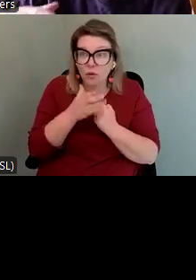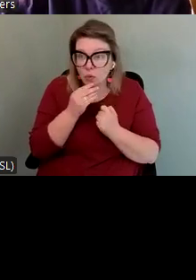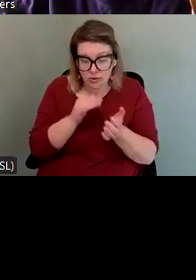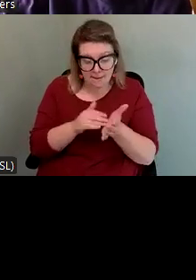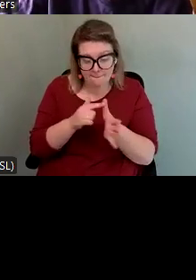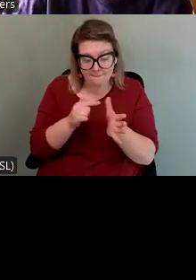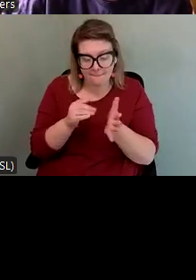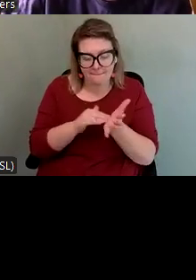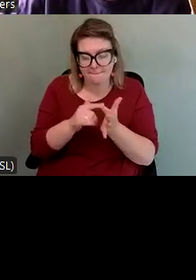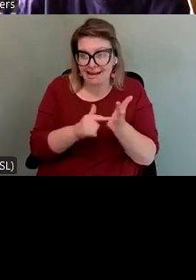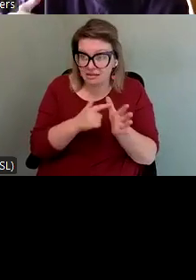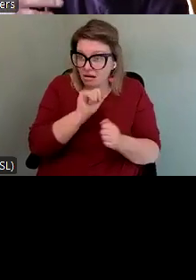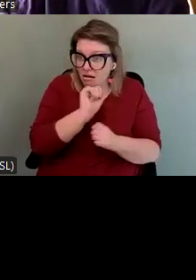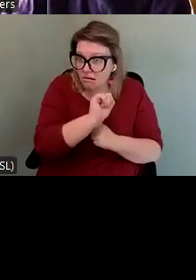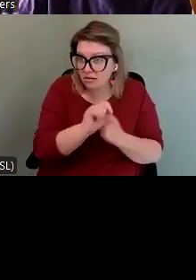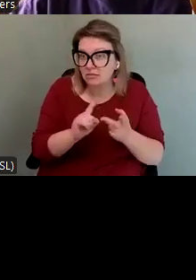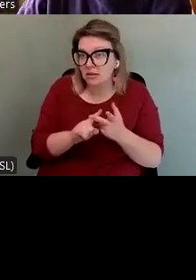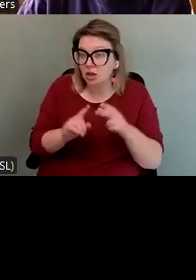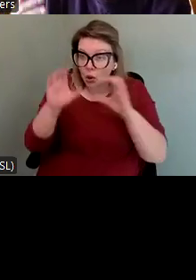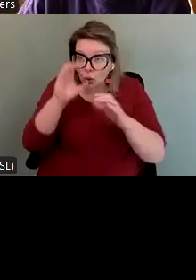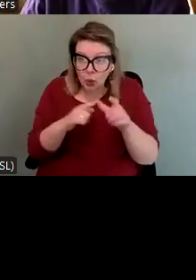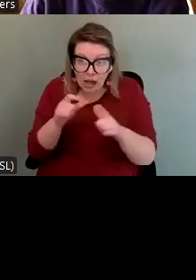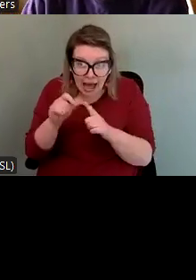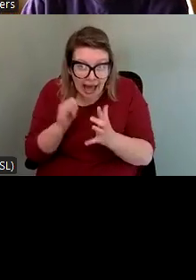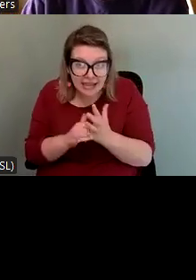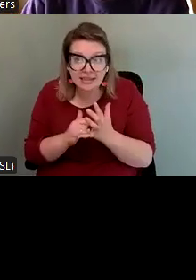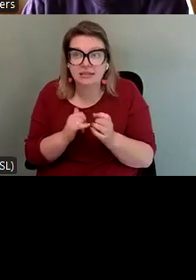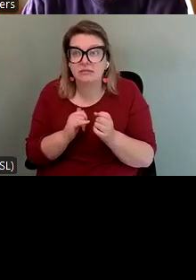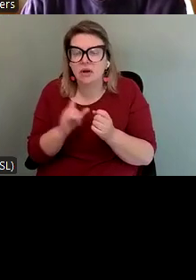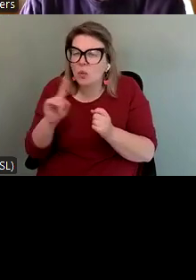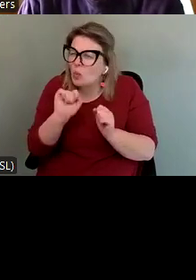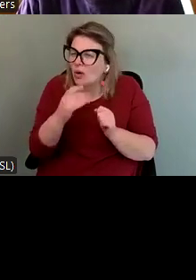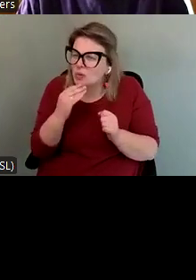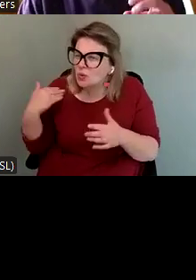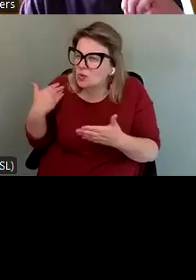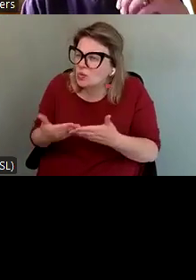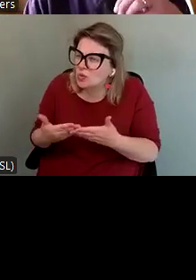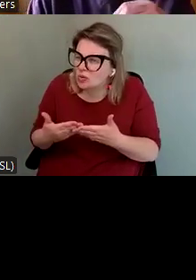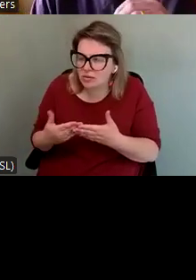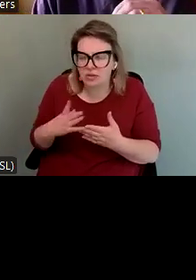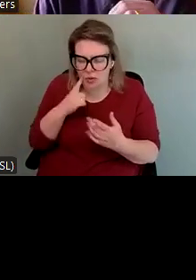Are you using Google Ads? What website platforms are you using? Ask that question, what you're currently using,